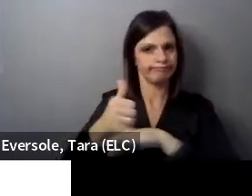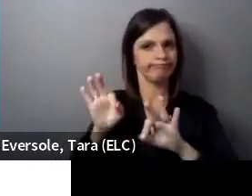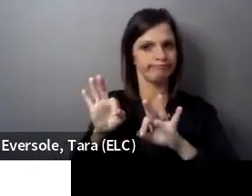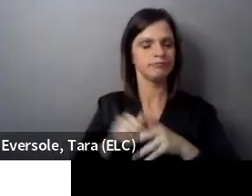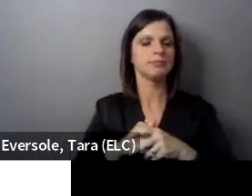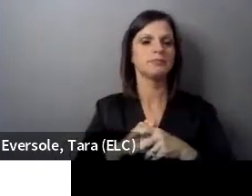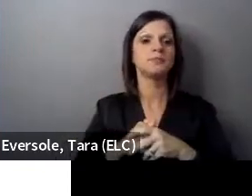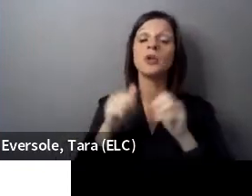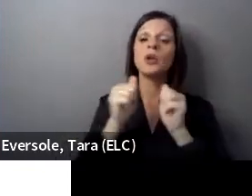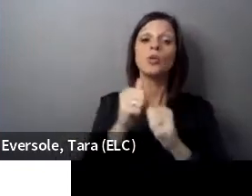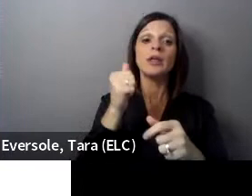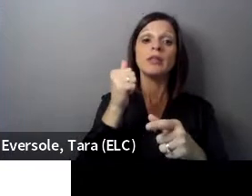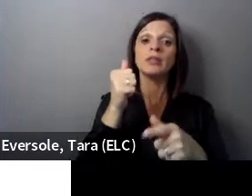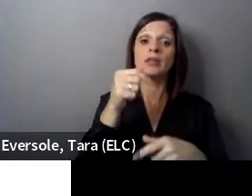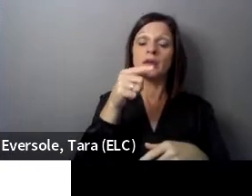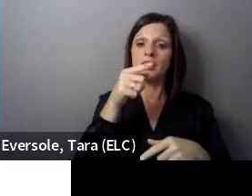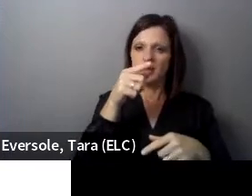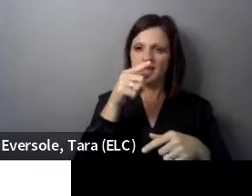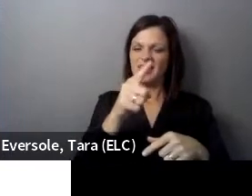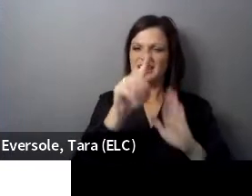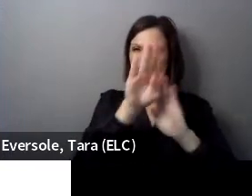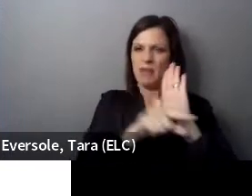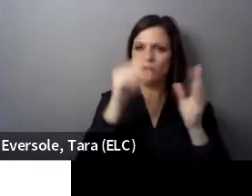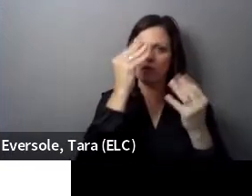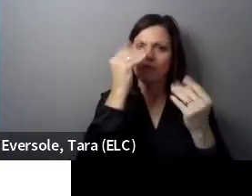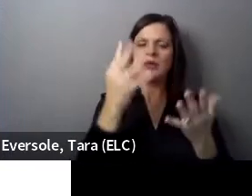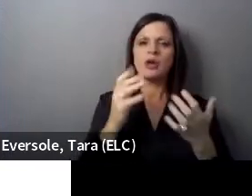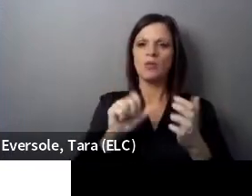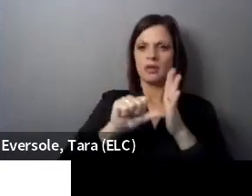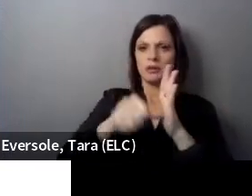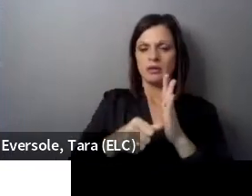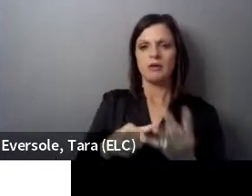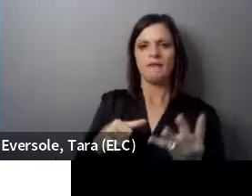Now with that said I'm going to go to the panel discussion in a moment but I want to highlight for stigma